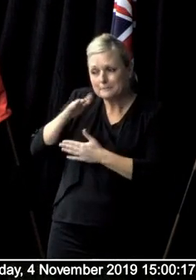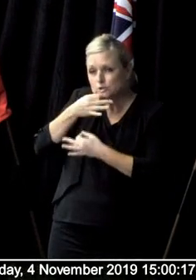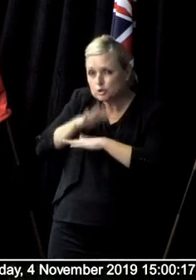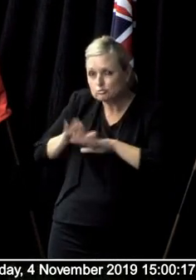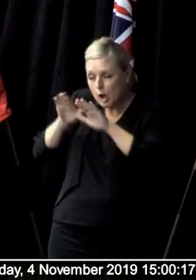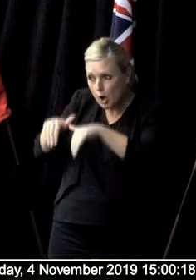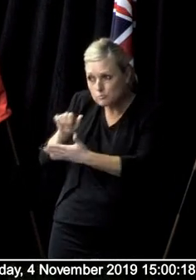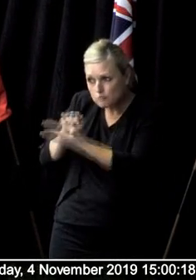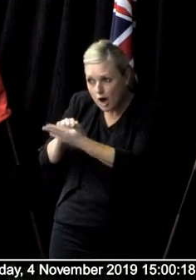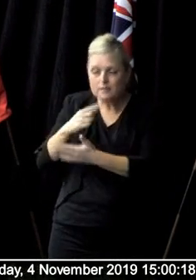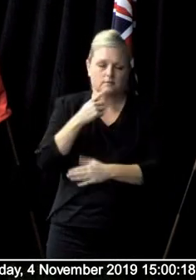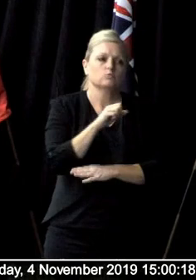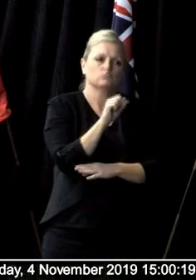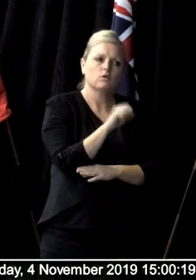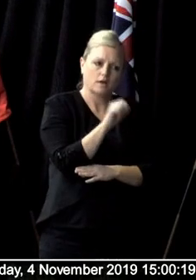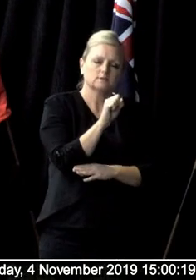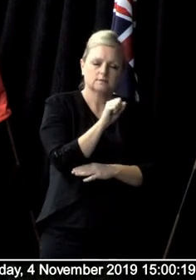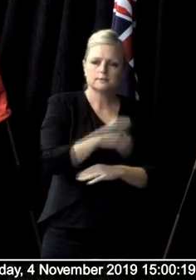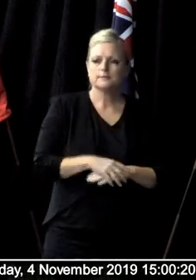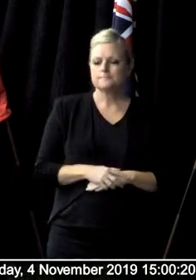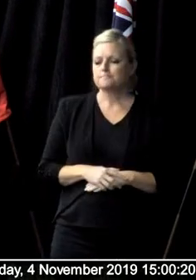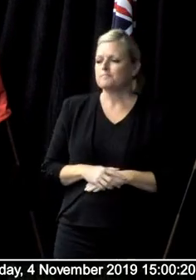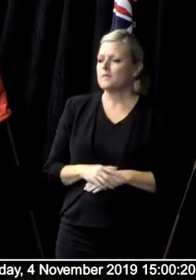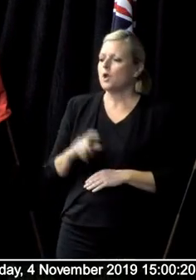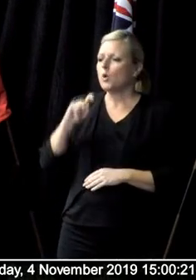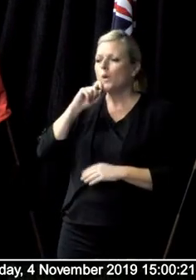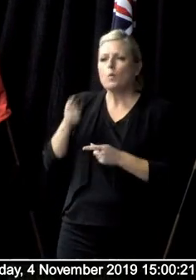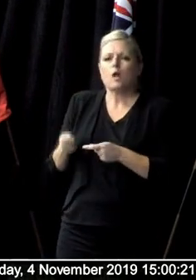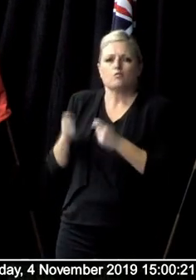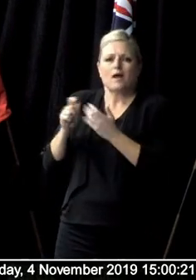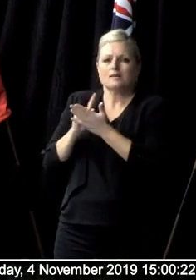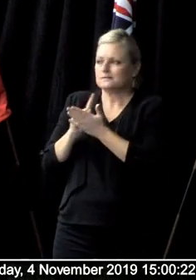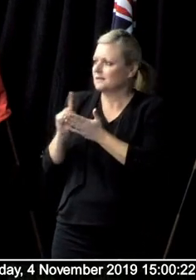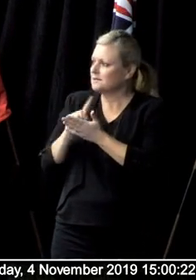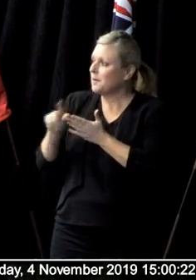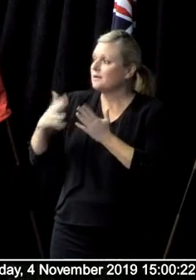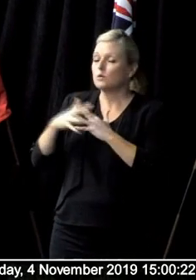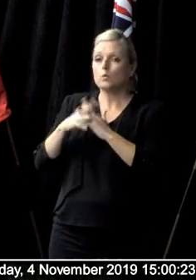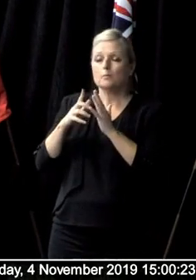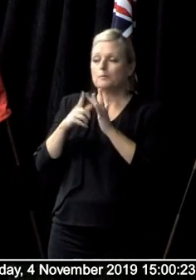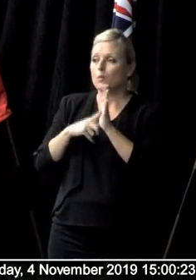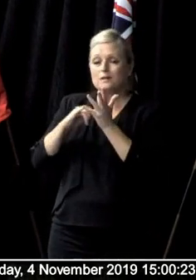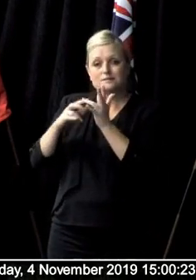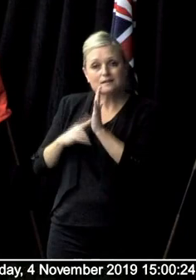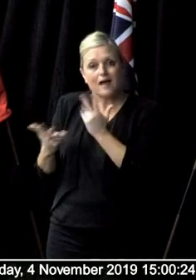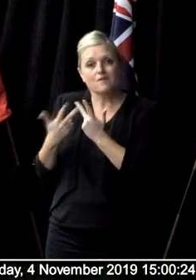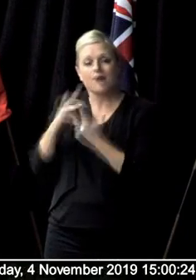Okay. I will come back to you, Dr Bridle, on this topic, but Mrs Wilson, do you have any observations you wish to make with respect to lack of adjustments?